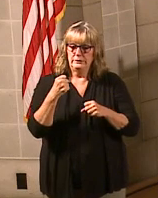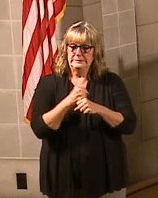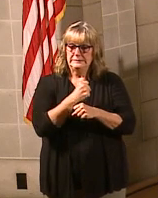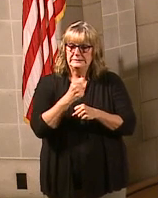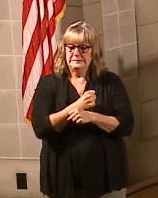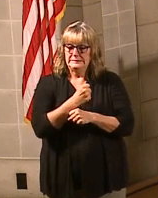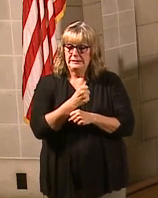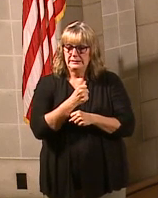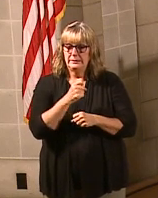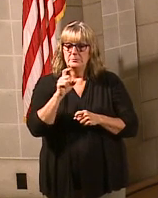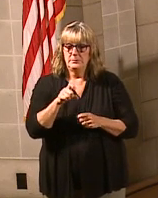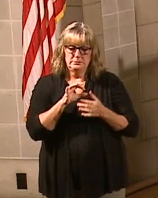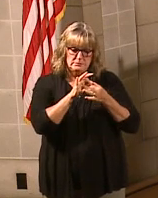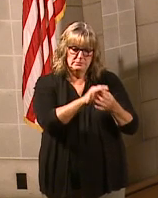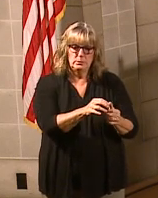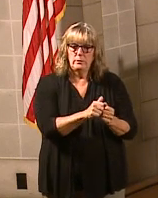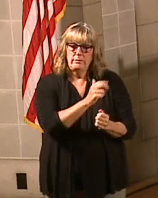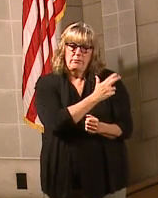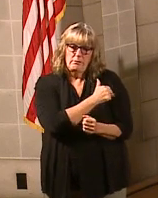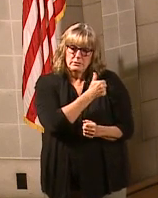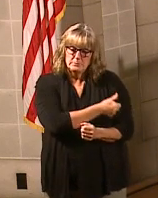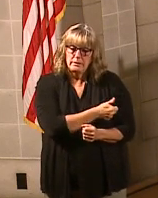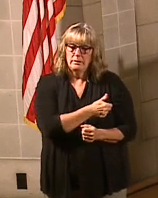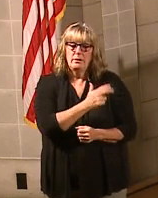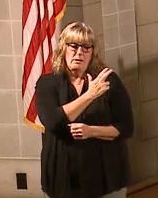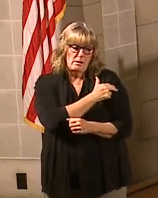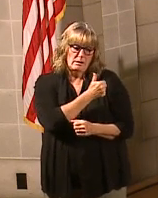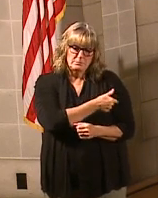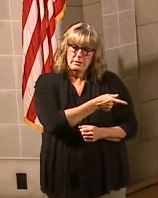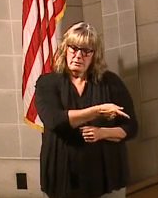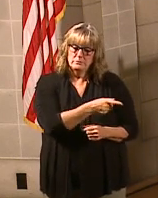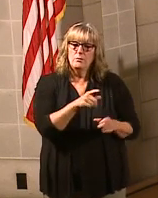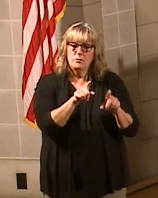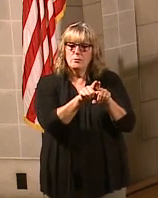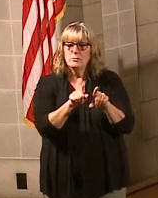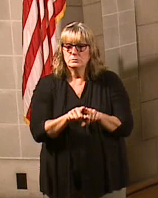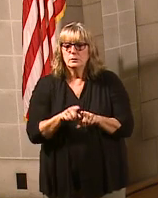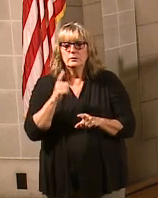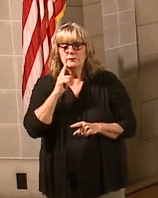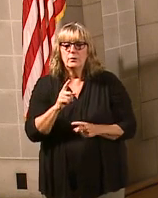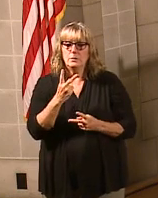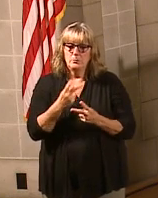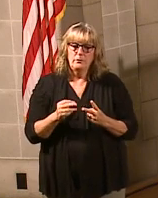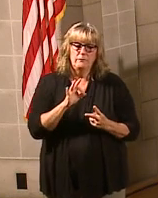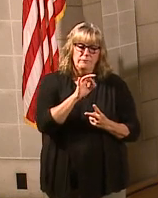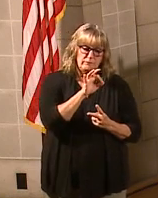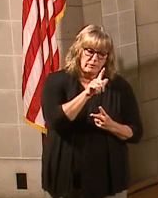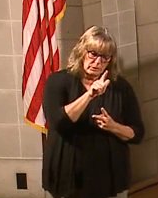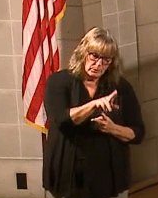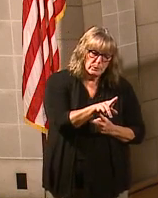AND ON THAT POINT, TOO,